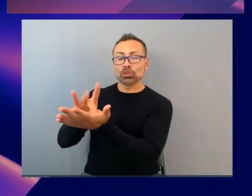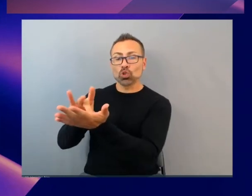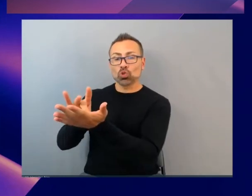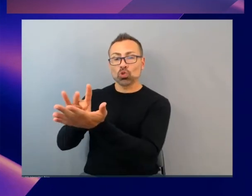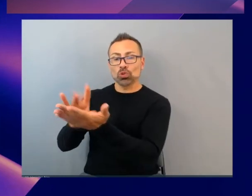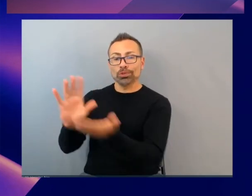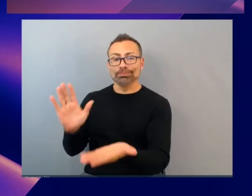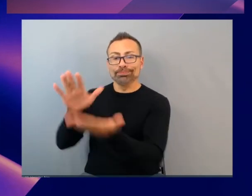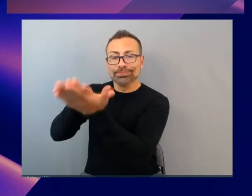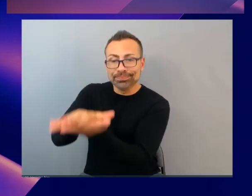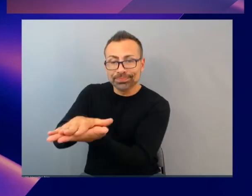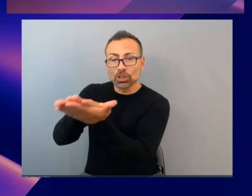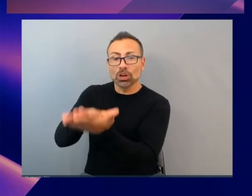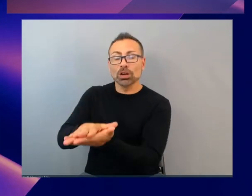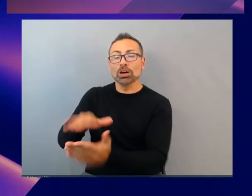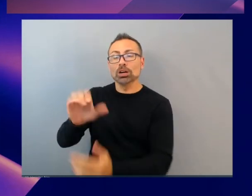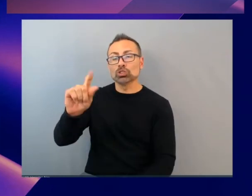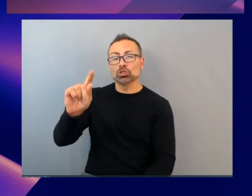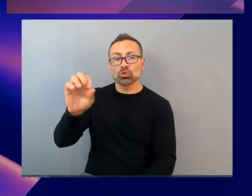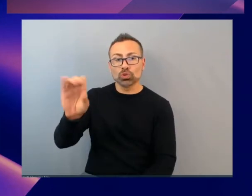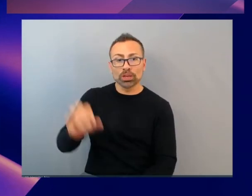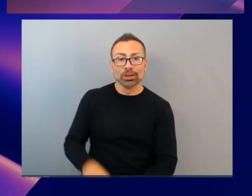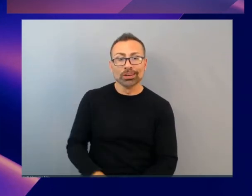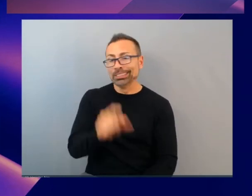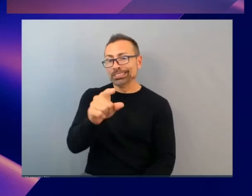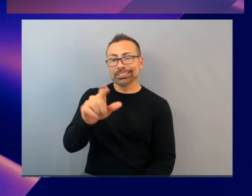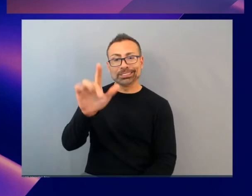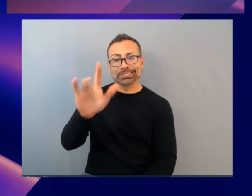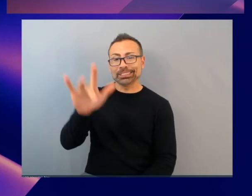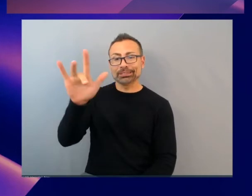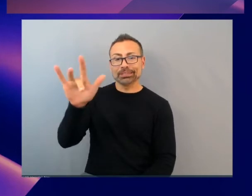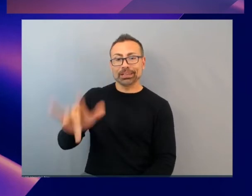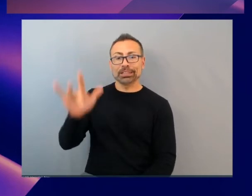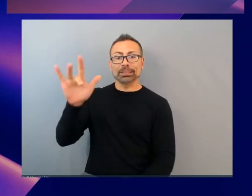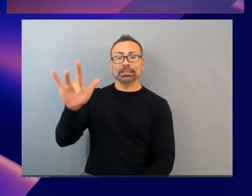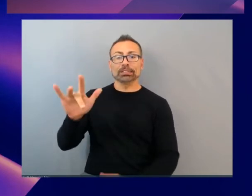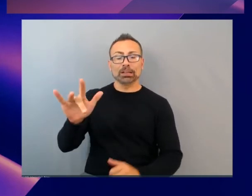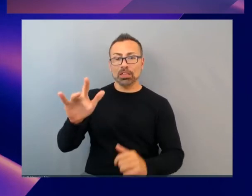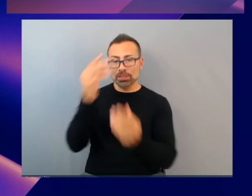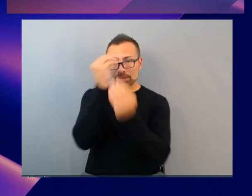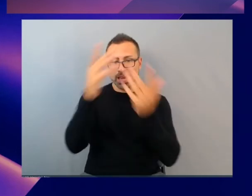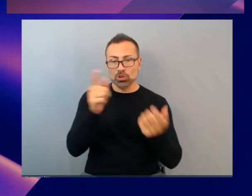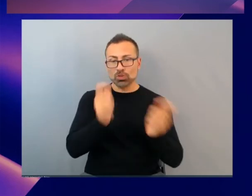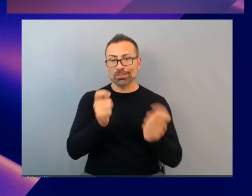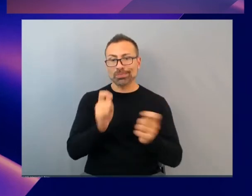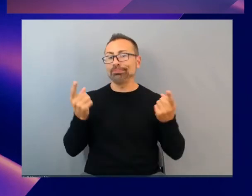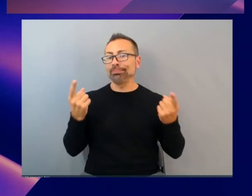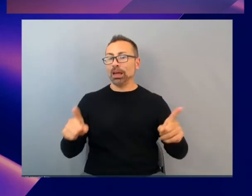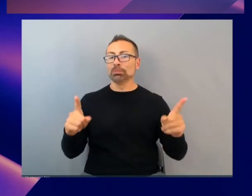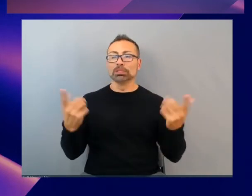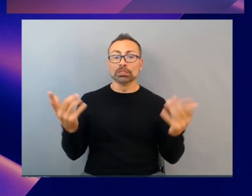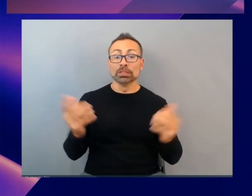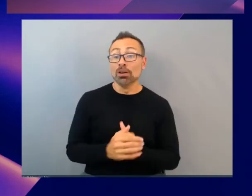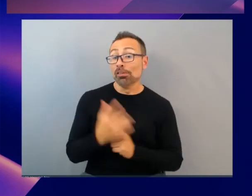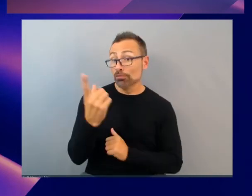just for a few clicks you can just do the data transformation. For example, I have a data is coming from two S3 bucket.